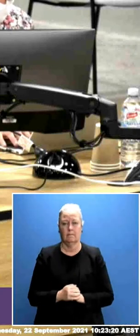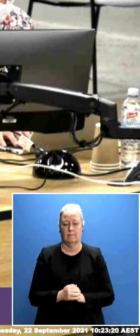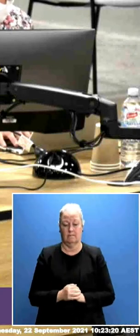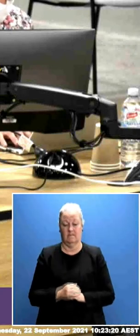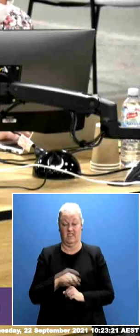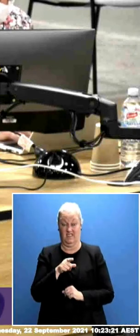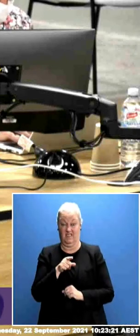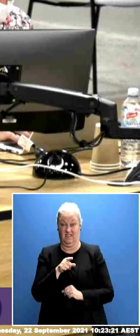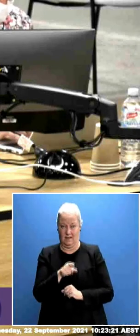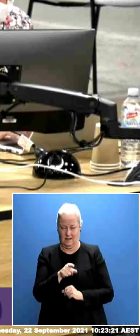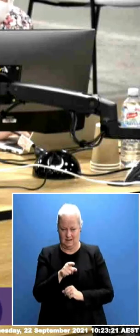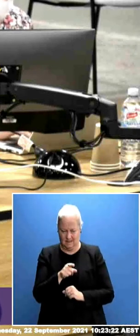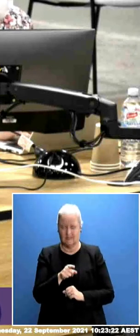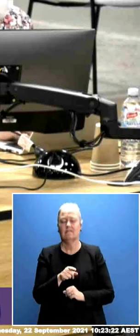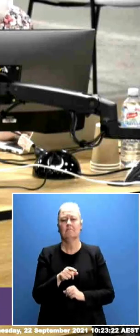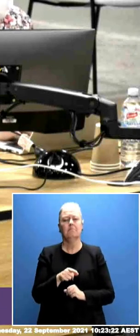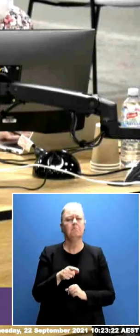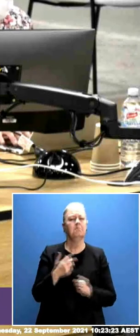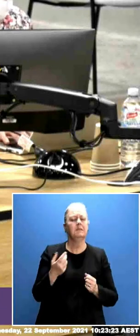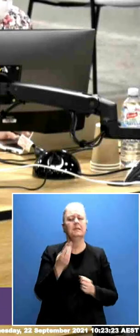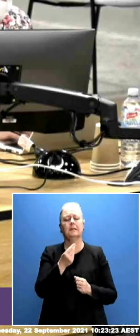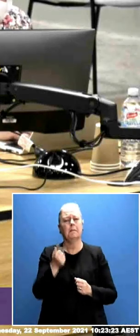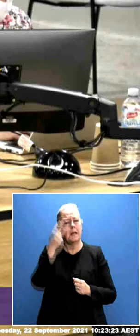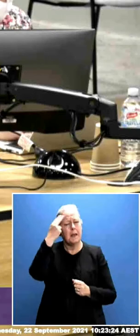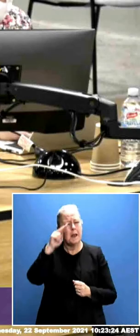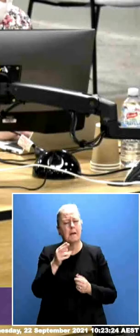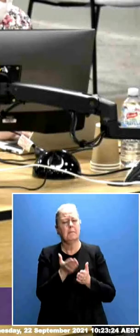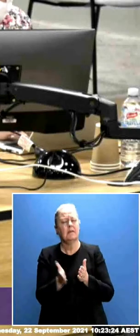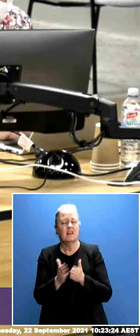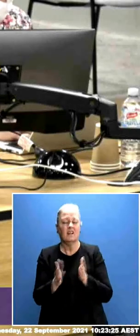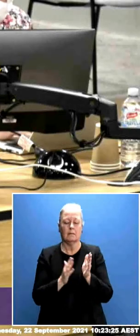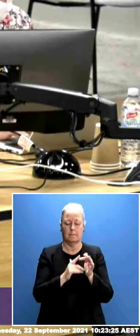That is in place due to the identities of certain witnesses including Megan and Ivy.